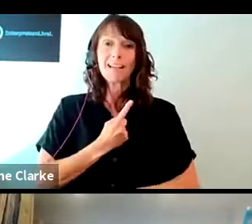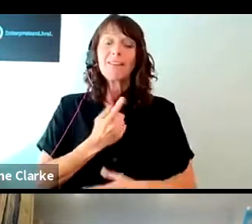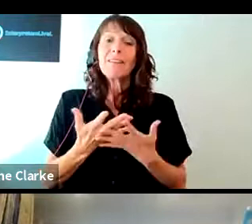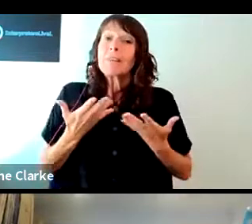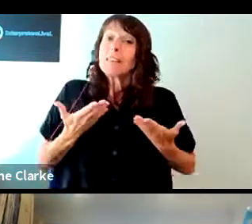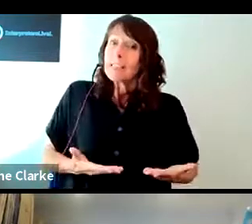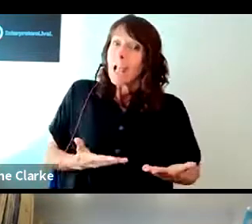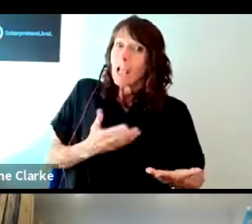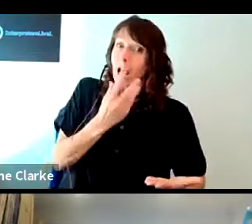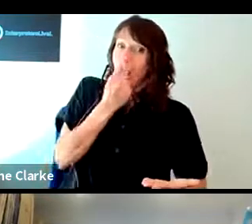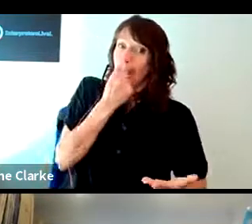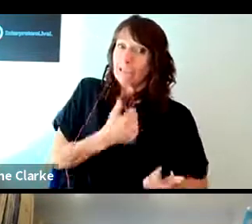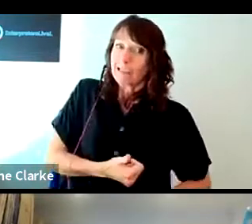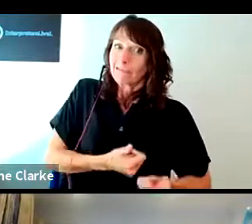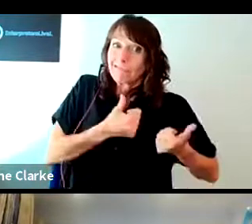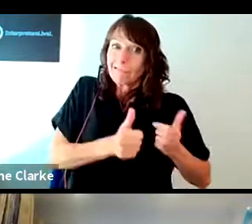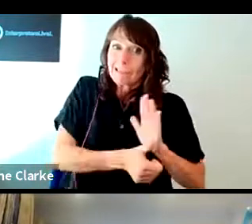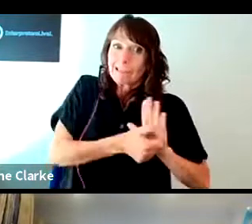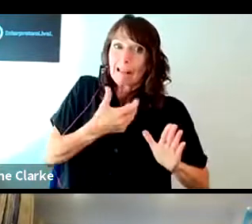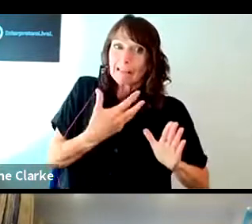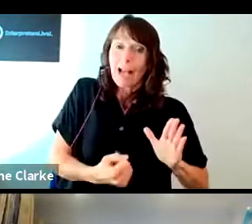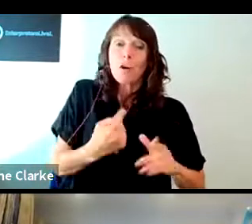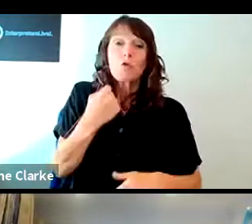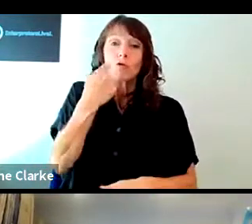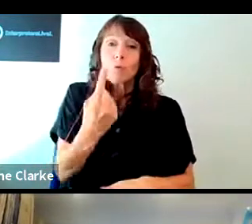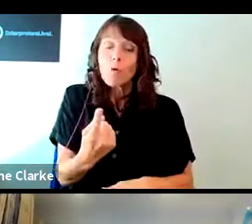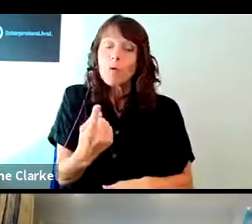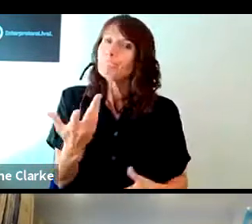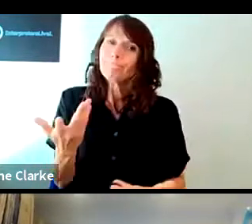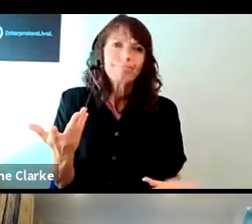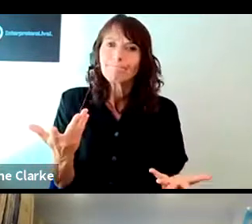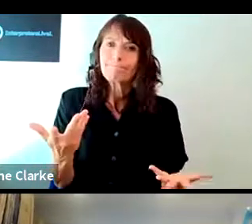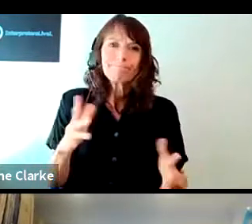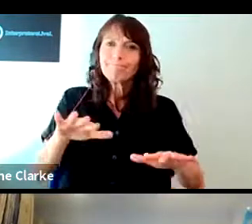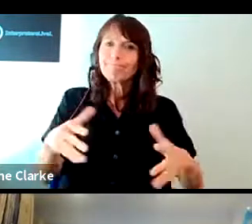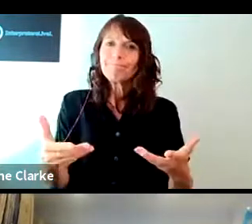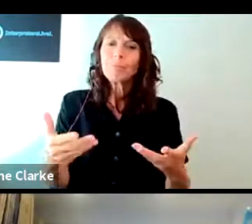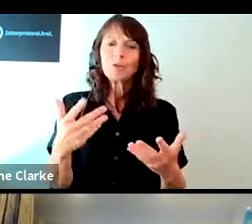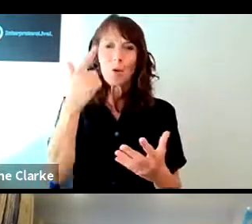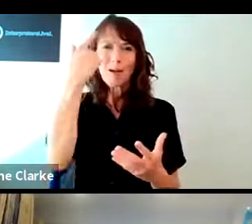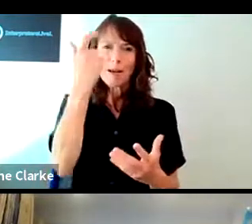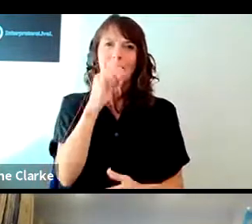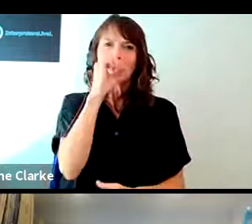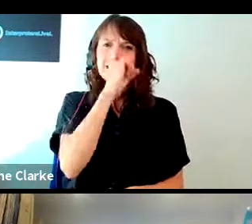we may not have them tomorrow. So be selfish and build for accessibility. If you want to